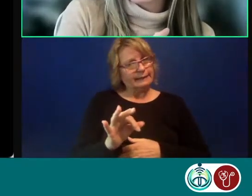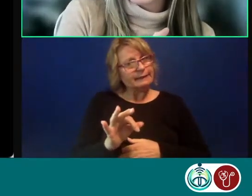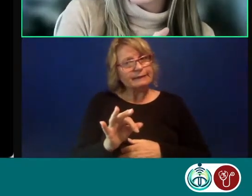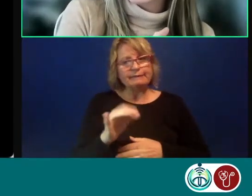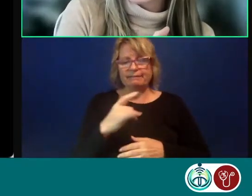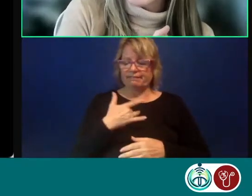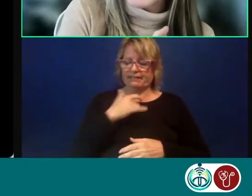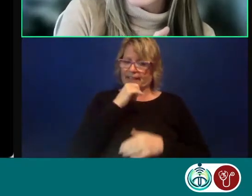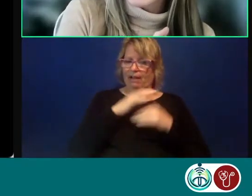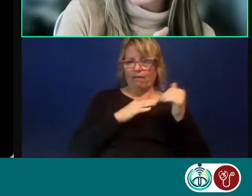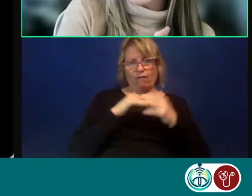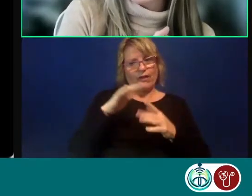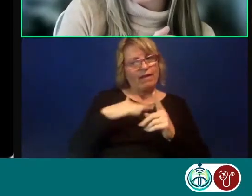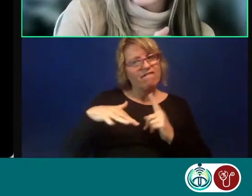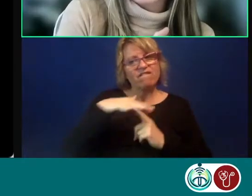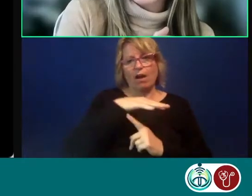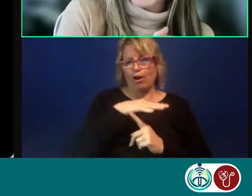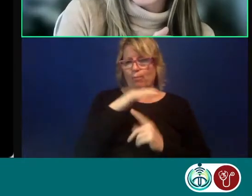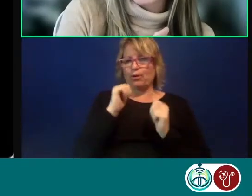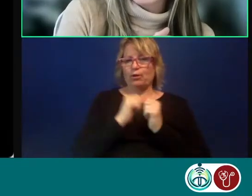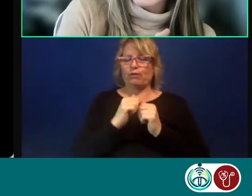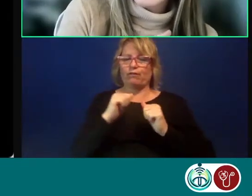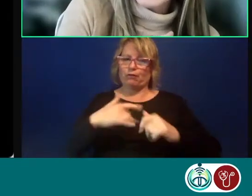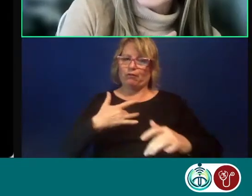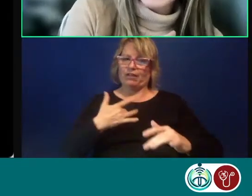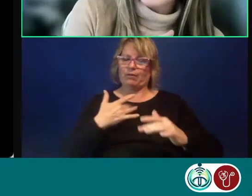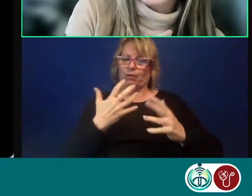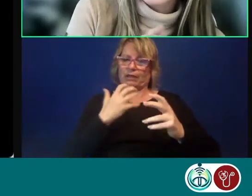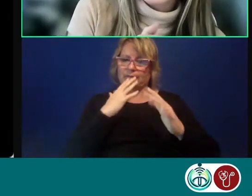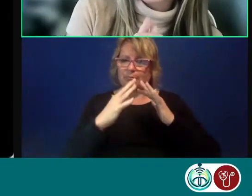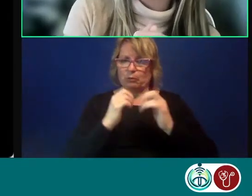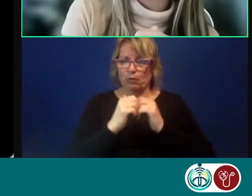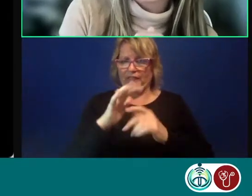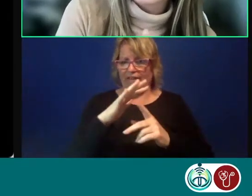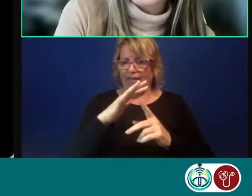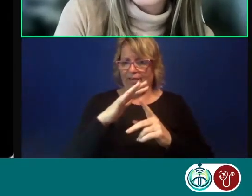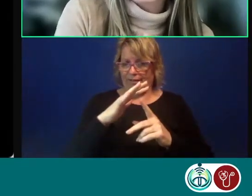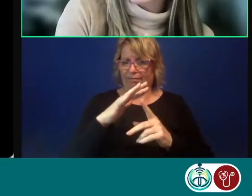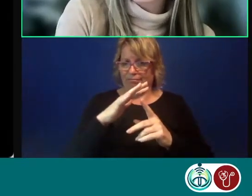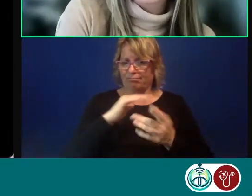environment to speak with the provider in general. Additionally, there's also things like language